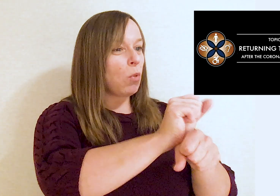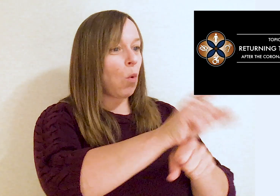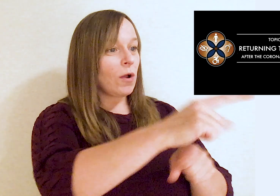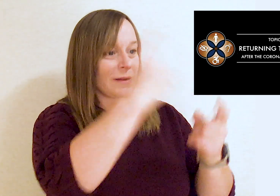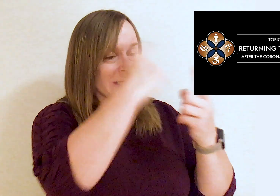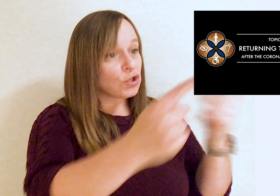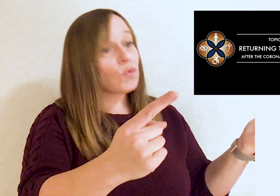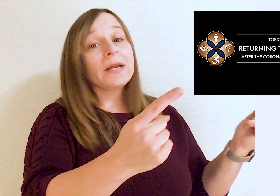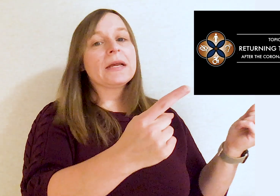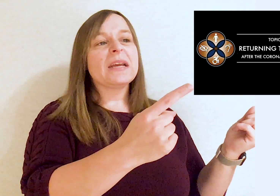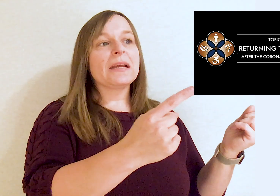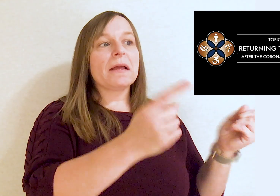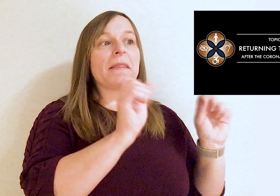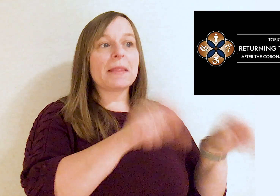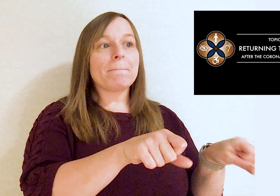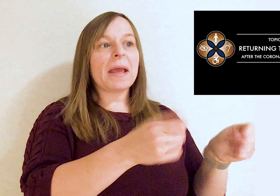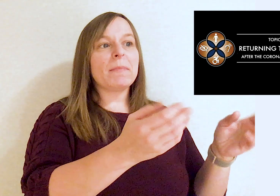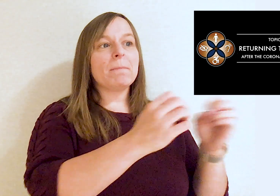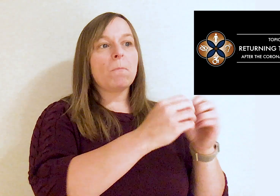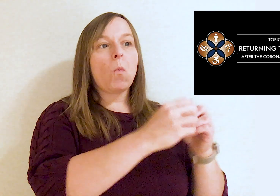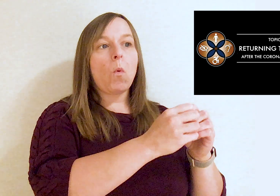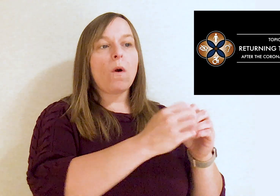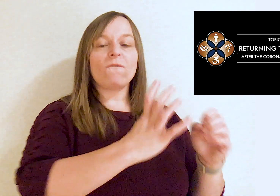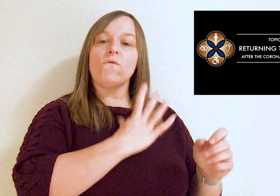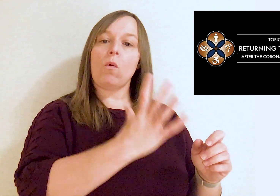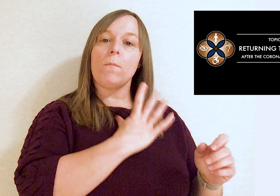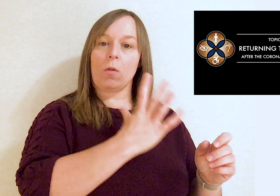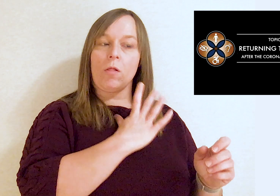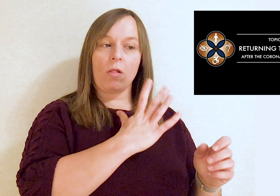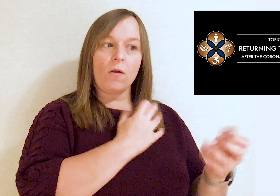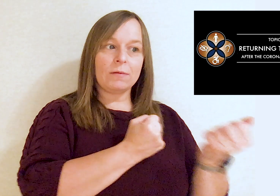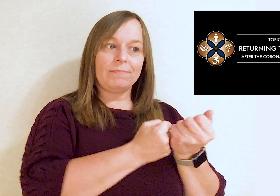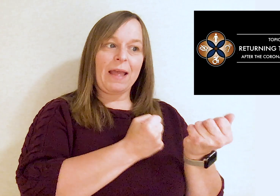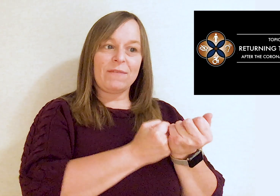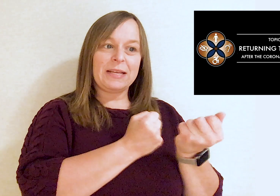"we disagree". Then they may need more formal legal advocacy and they should